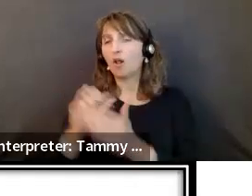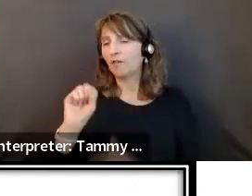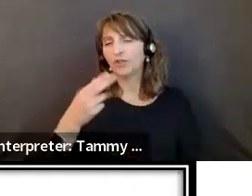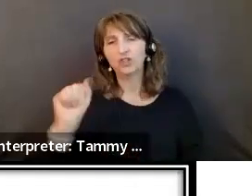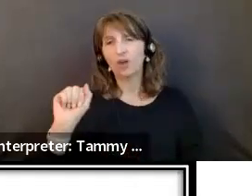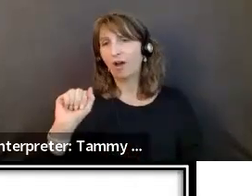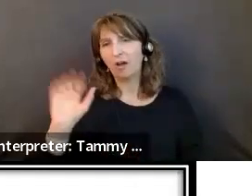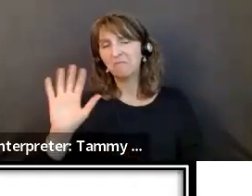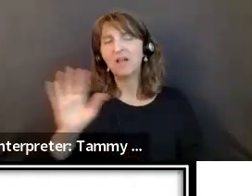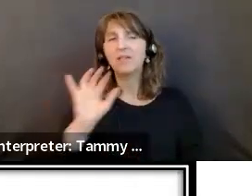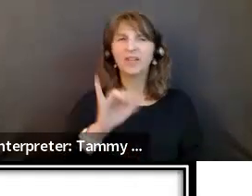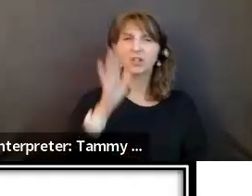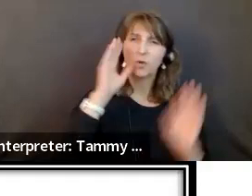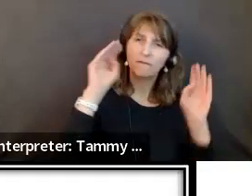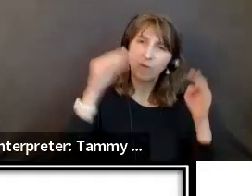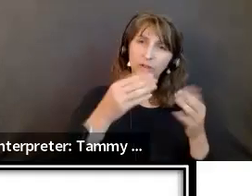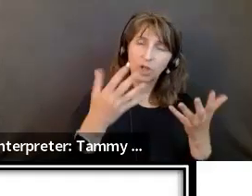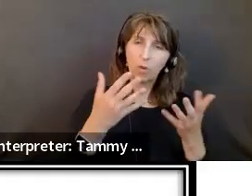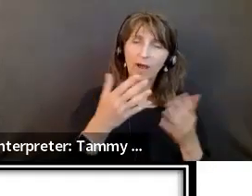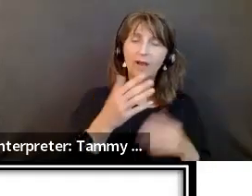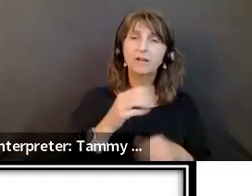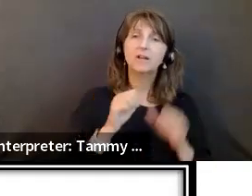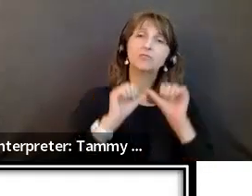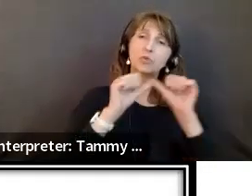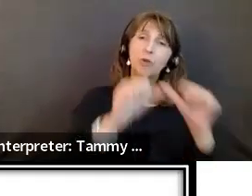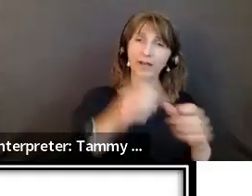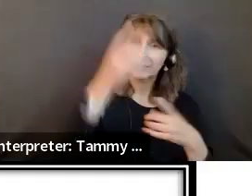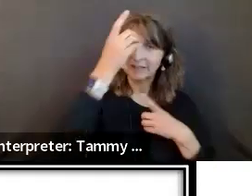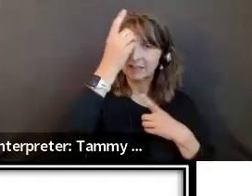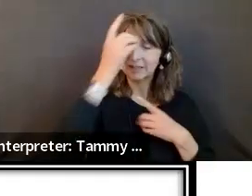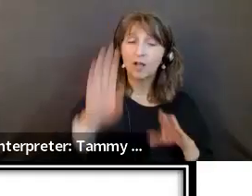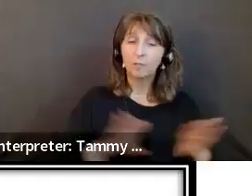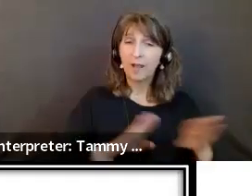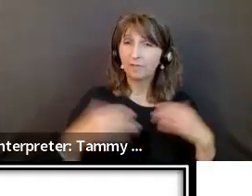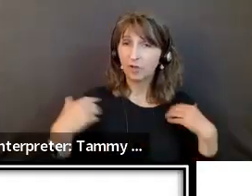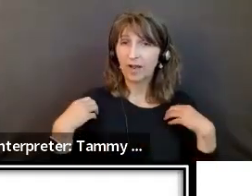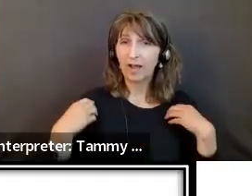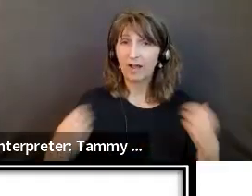So this is going to be focused around chronic disease, behavioral health. I'm community safety, maternal and childcare.